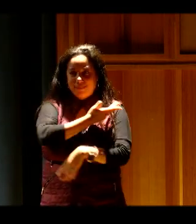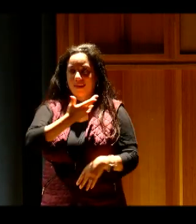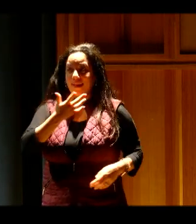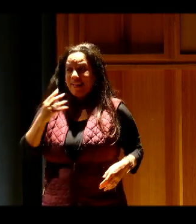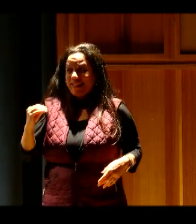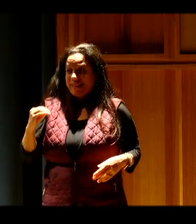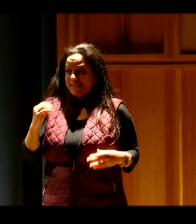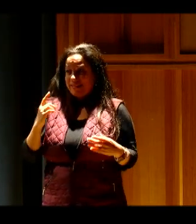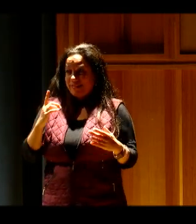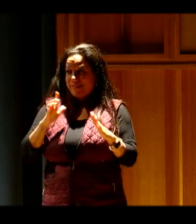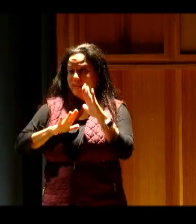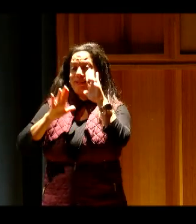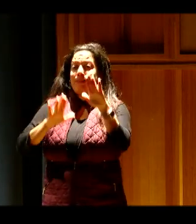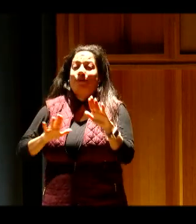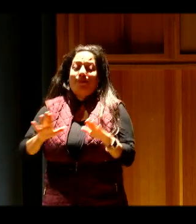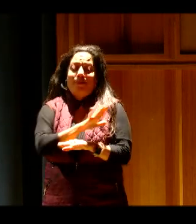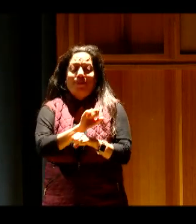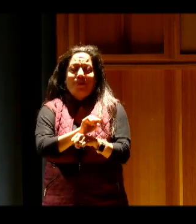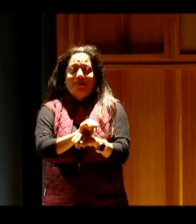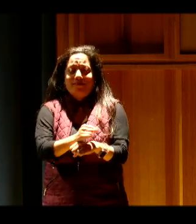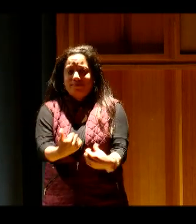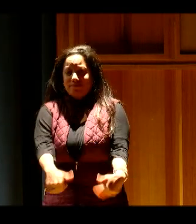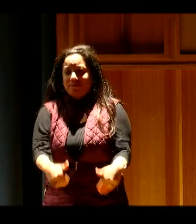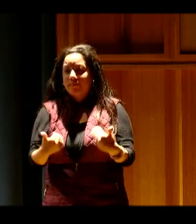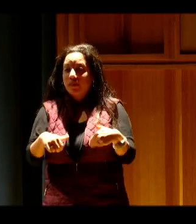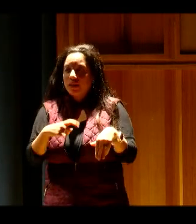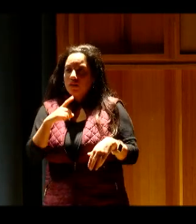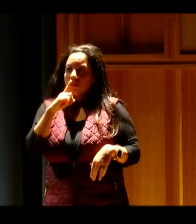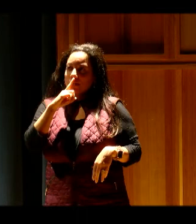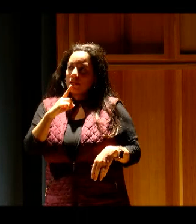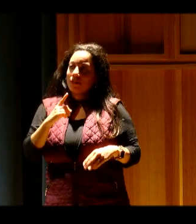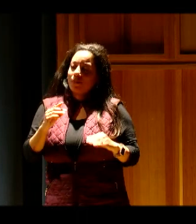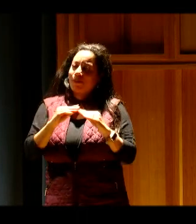exceptional work that they are doing and that makes it all the more ironic that